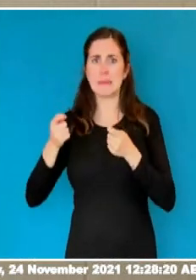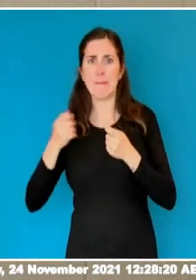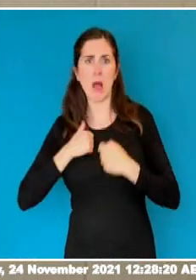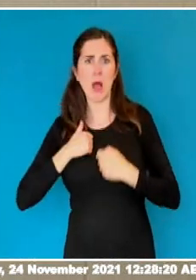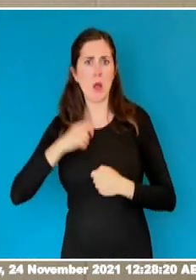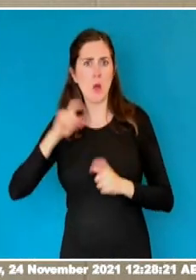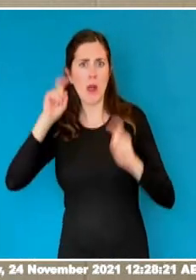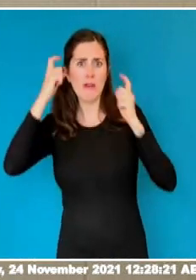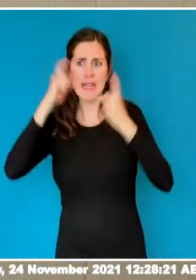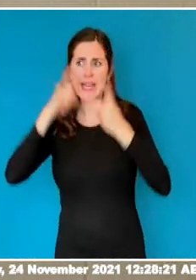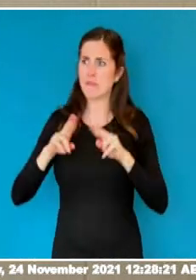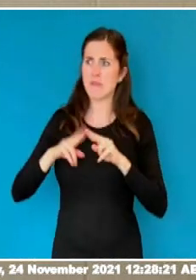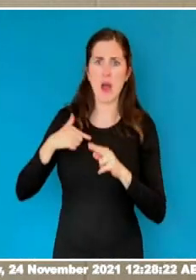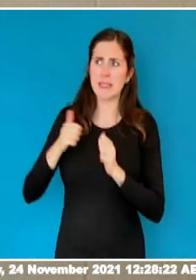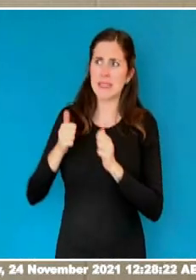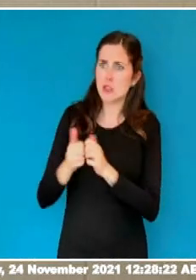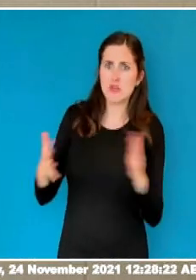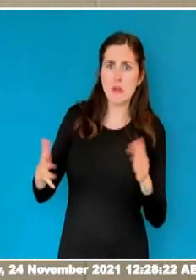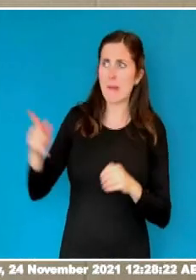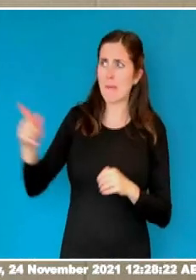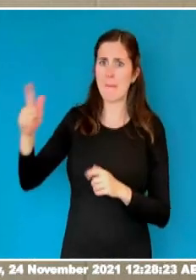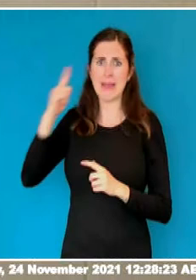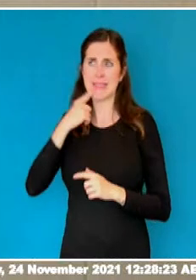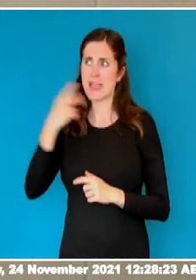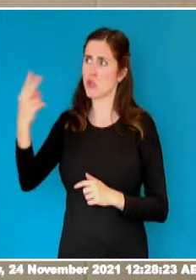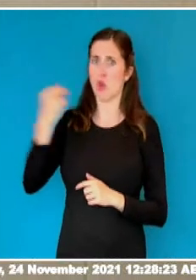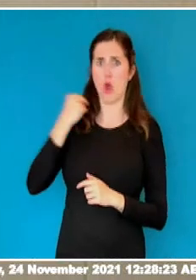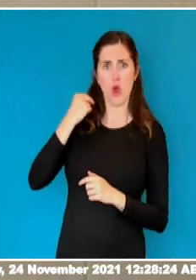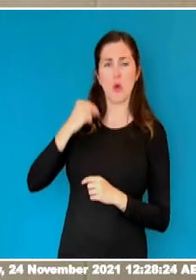And, of course, there is the general obligation of the Public Service Act of a